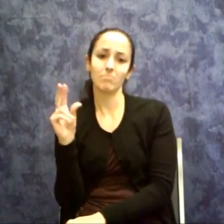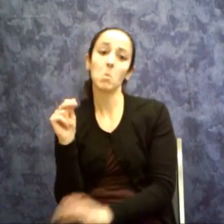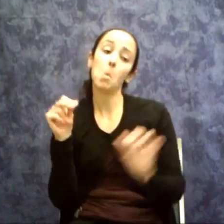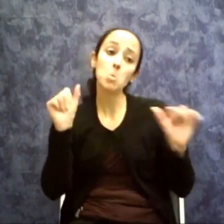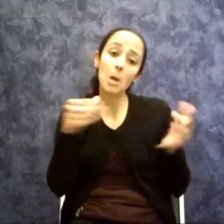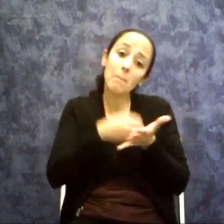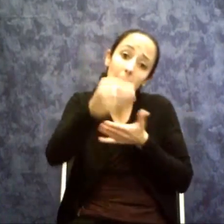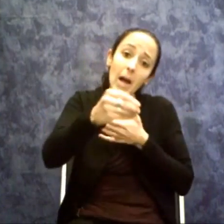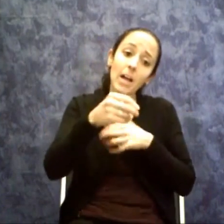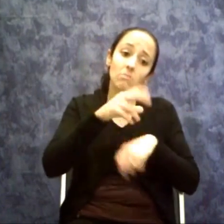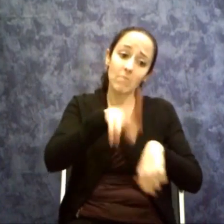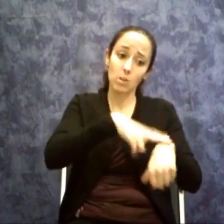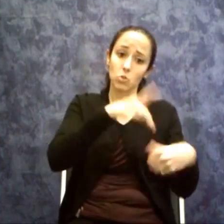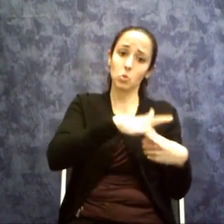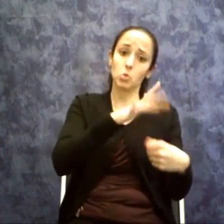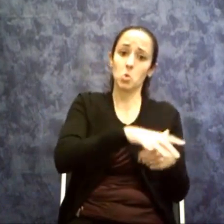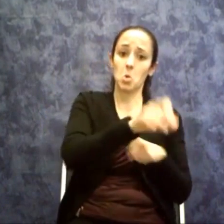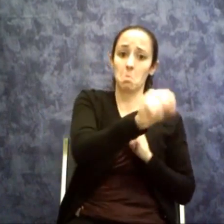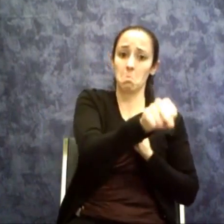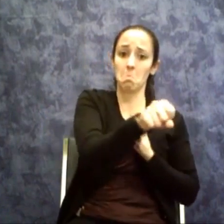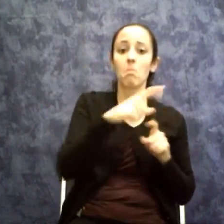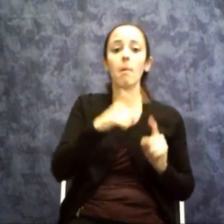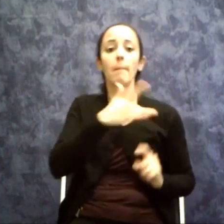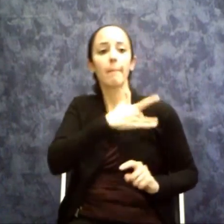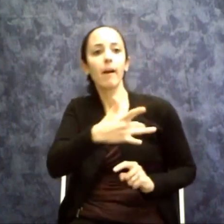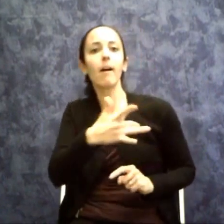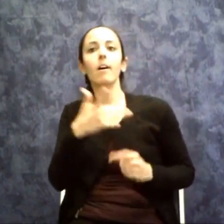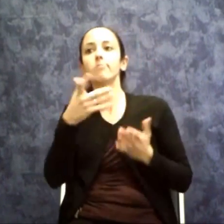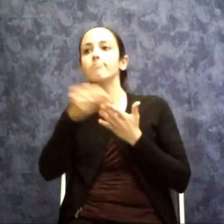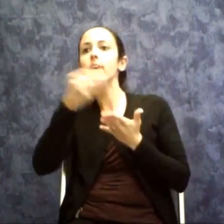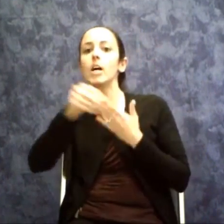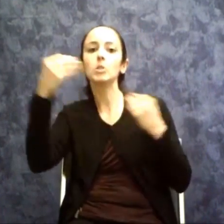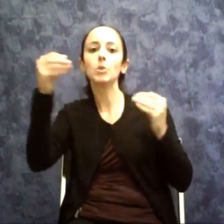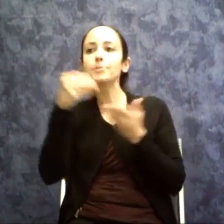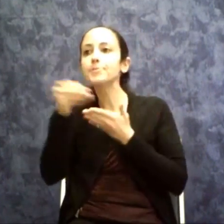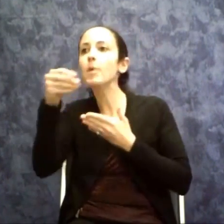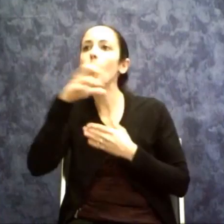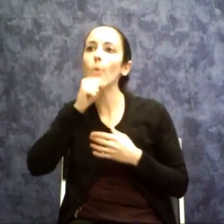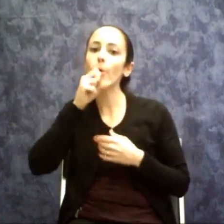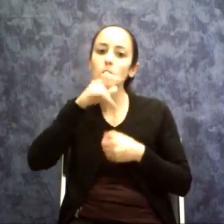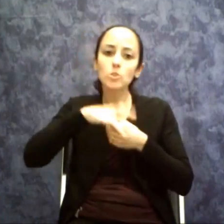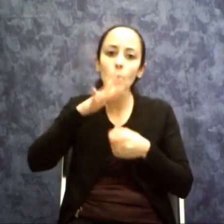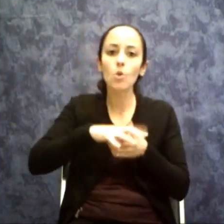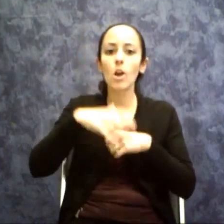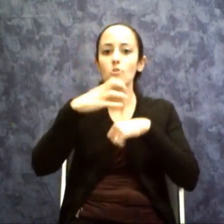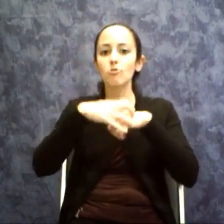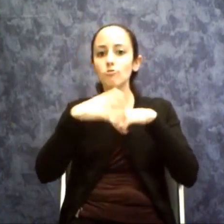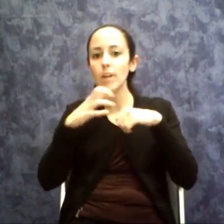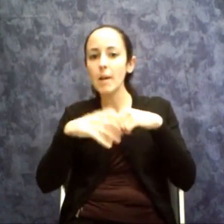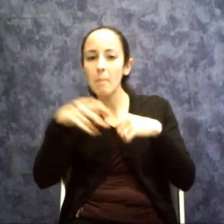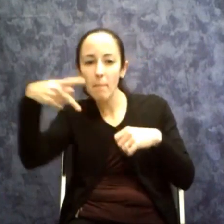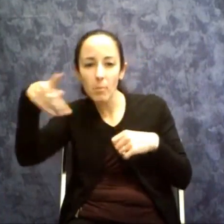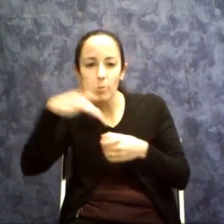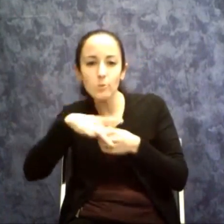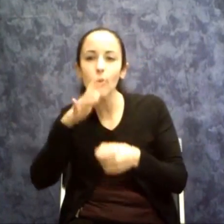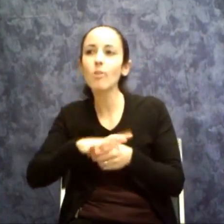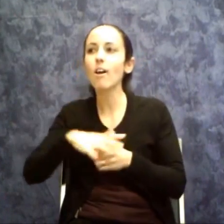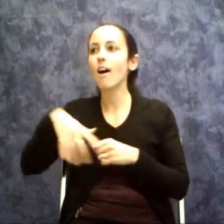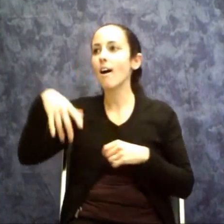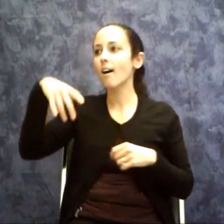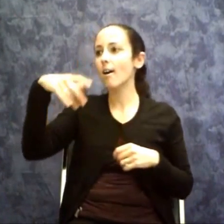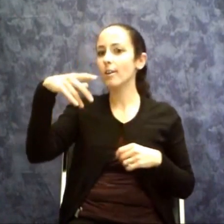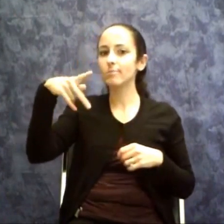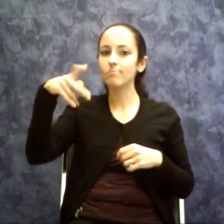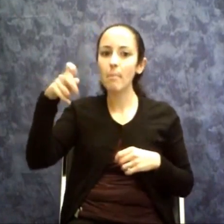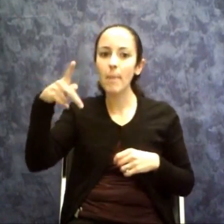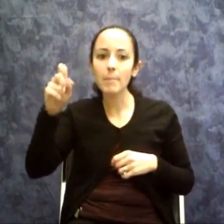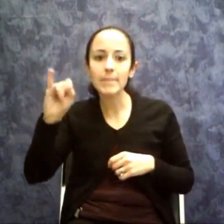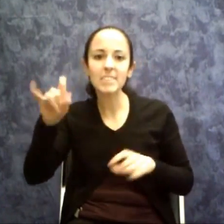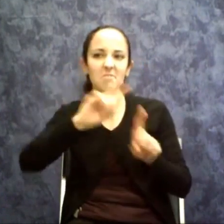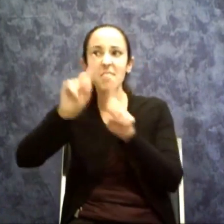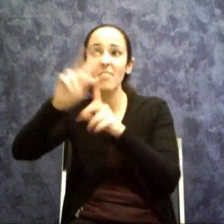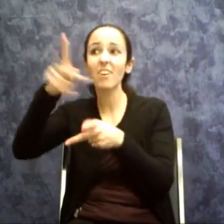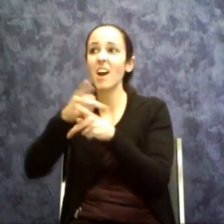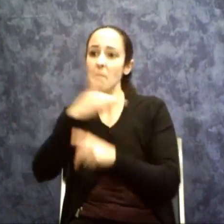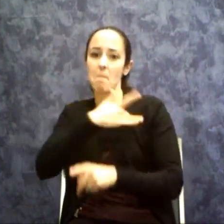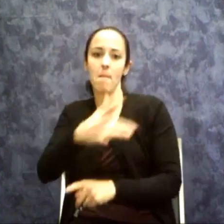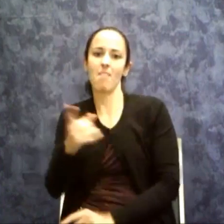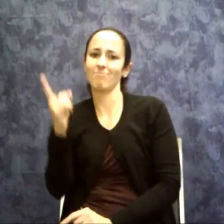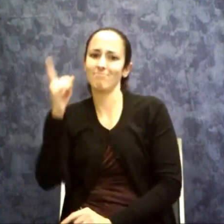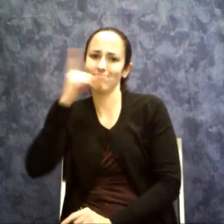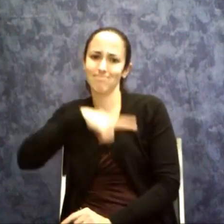You can buy all-natural soda, but the kind you typically buy in stores, such as orange, grape, or Pepsi are unnatural.